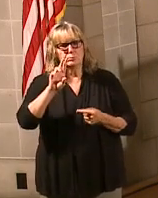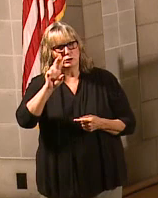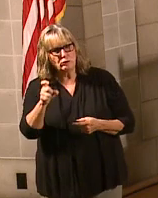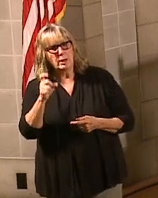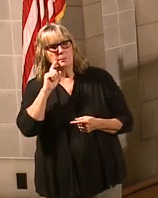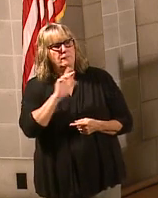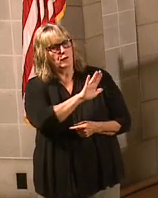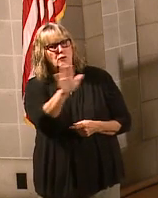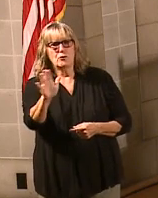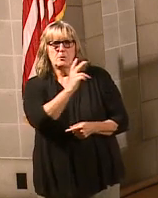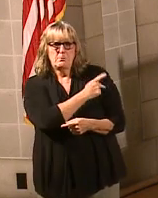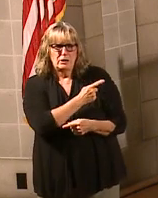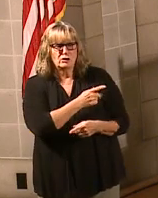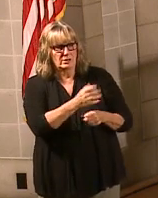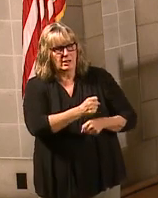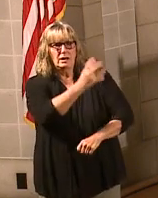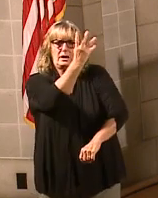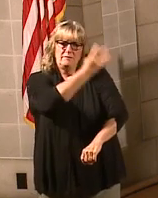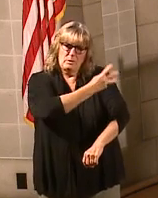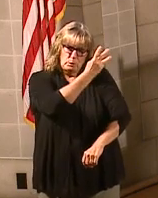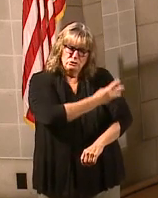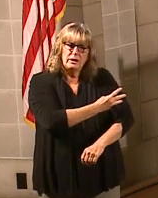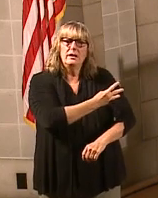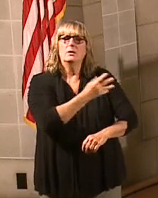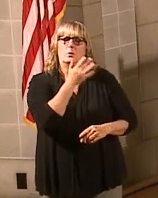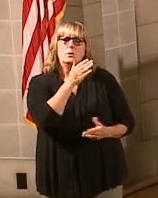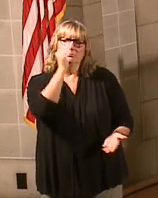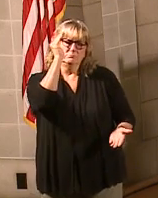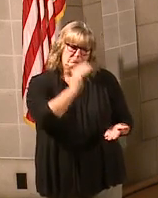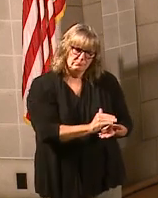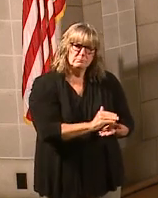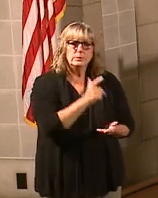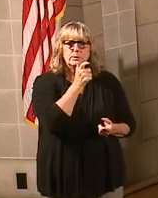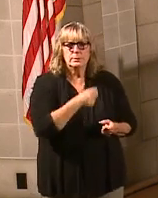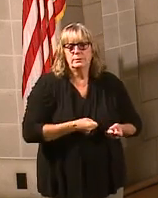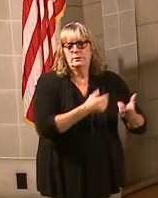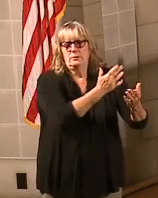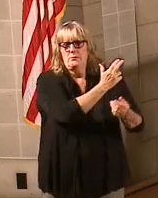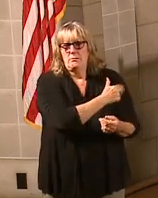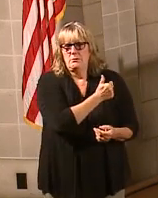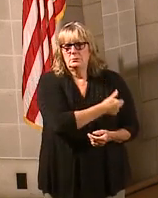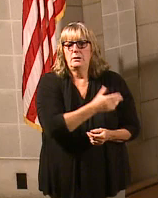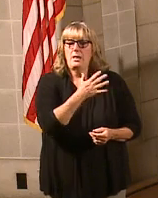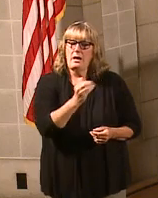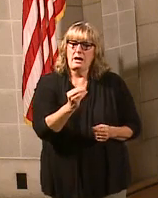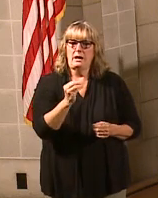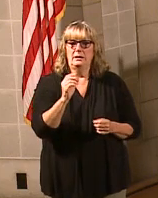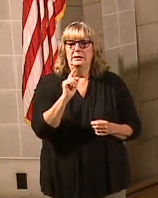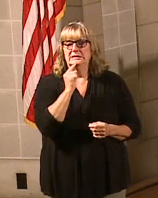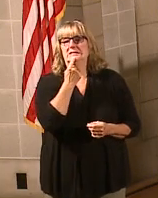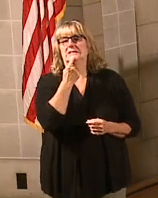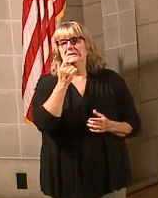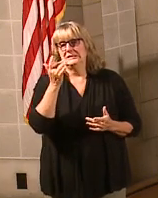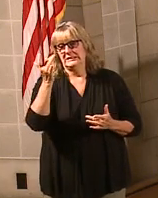TALK ABOUT THAT, BUT PLEASE, WE WANT DOCTORS TO PRESCRIBE THIS TO THEIR PATIENTS SO THEY CAN